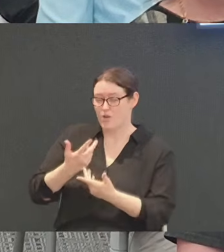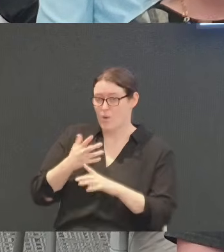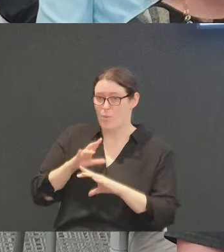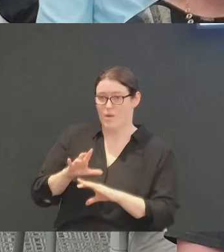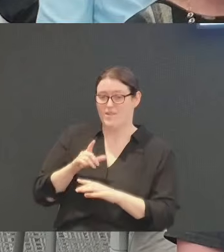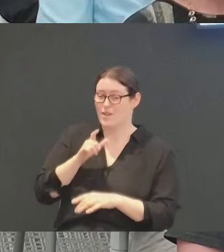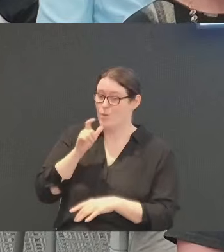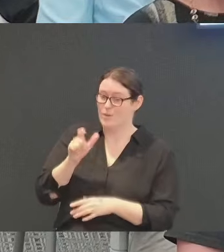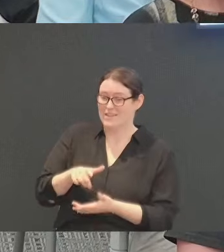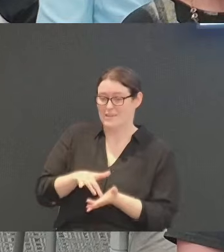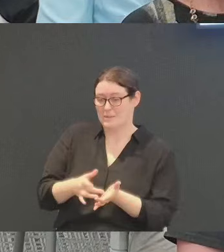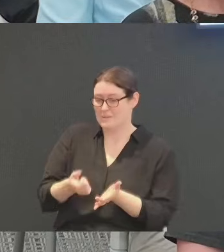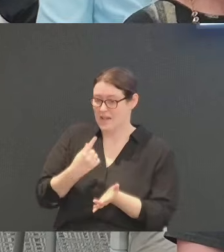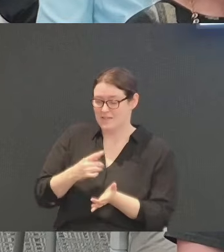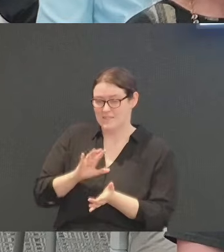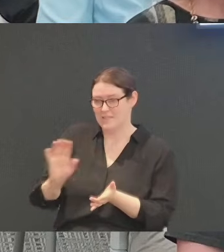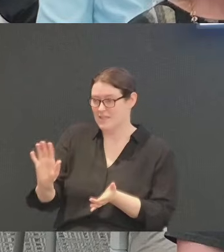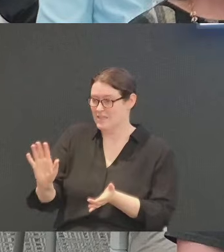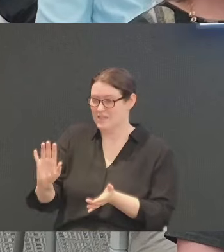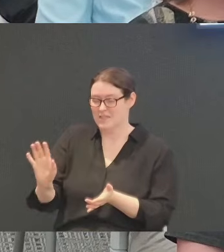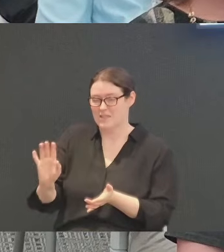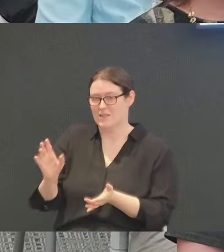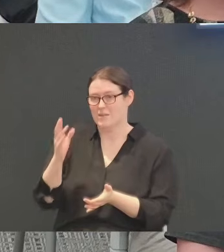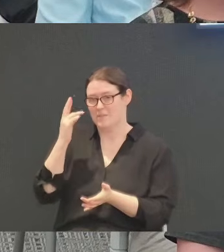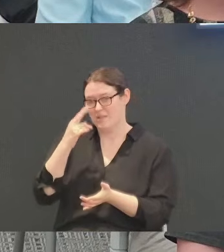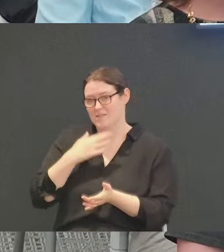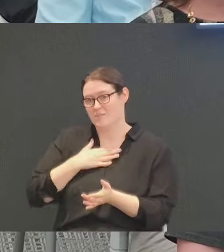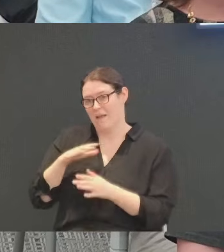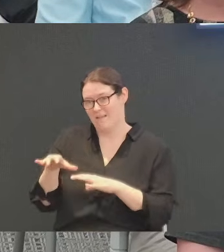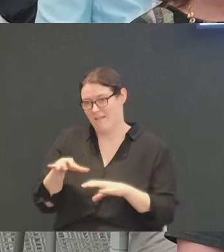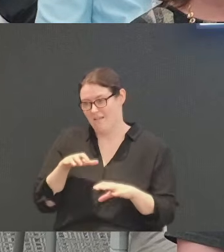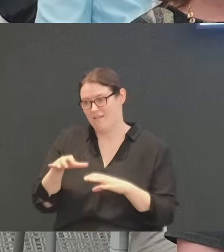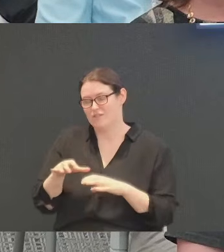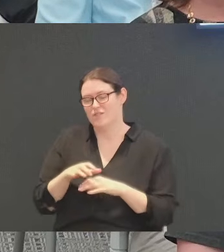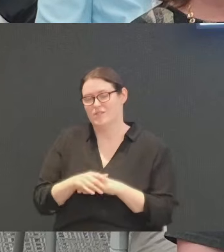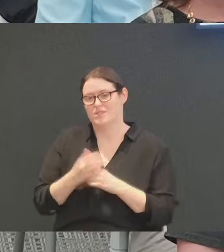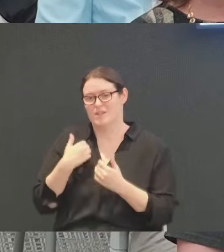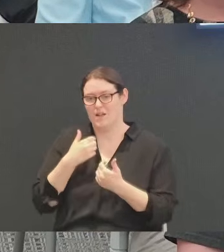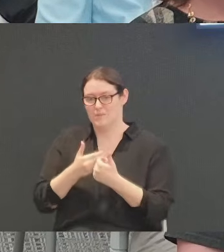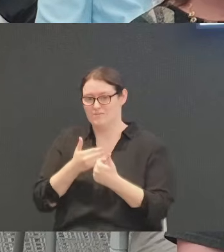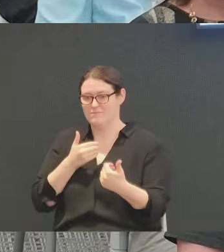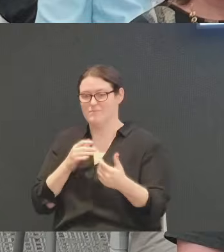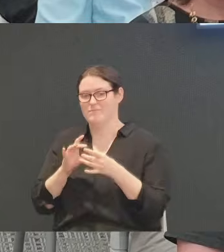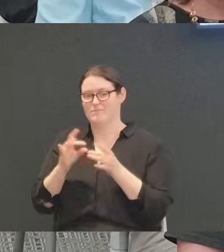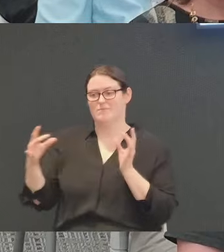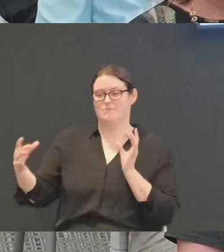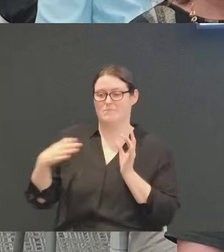pills because I knew that because of my actions and being separated from my children. They are now